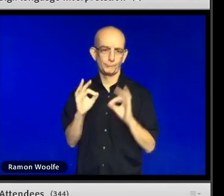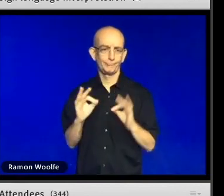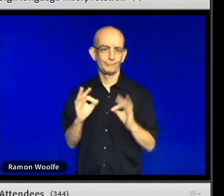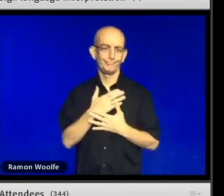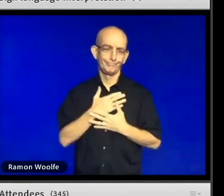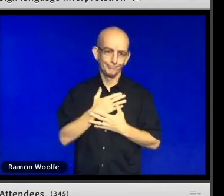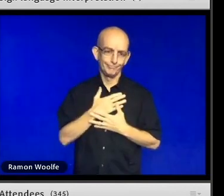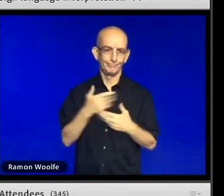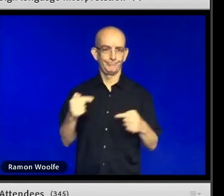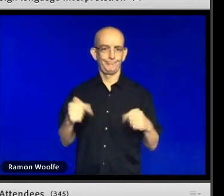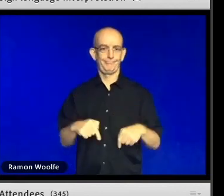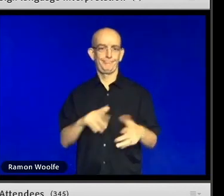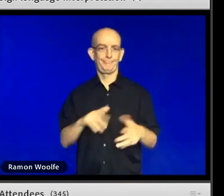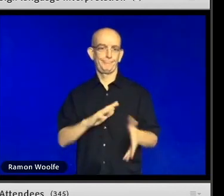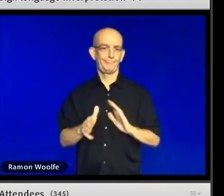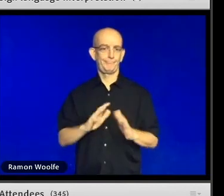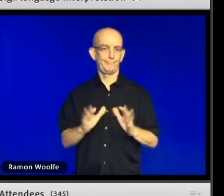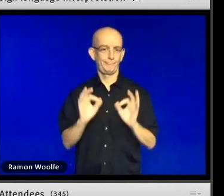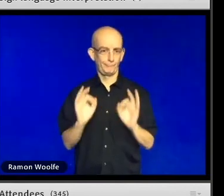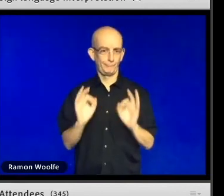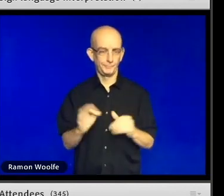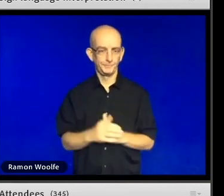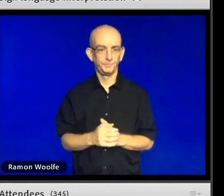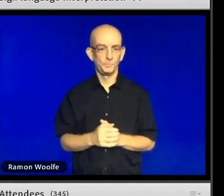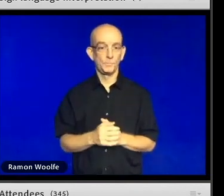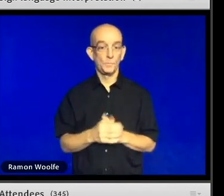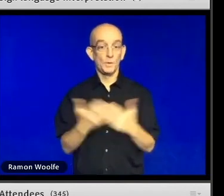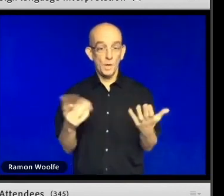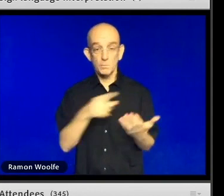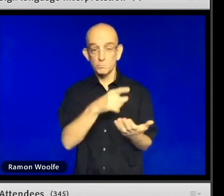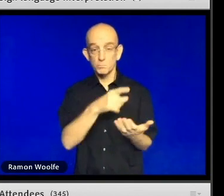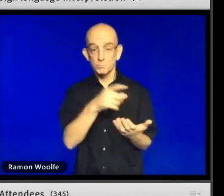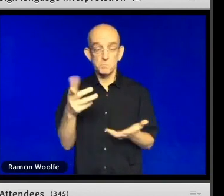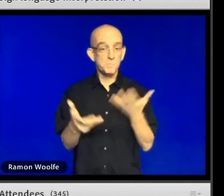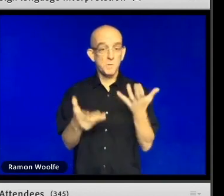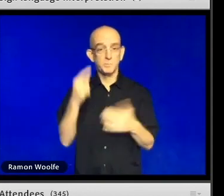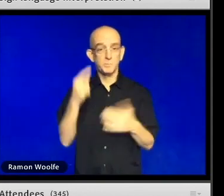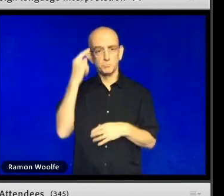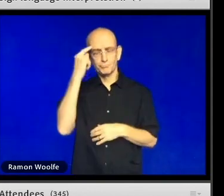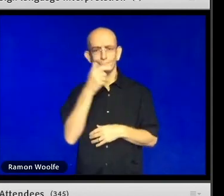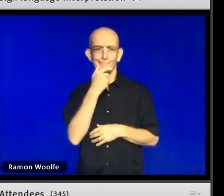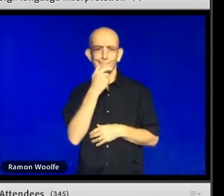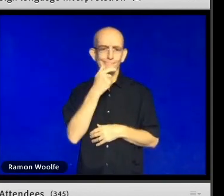them using the ask a question box in the lower right corner of your screen. And note that